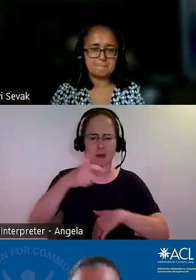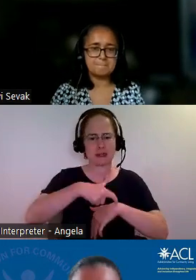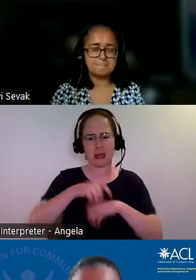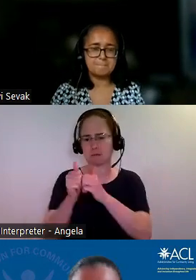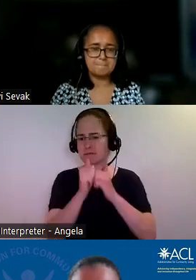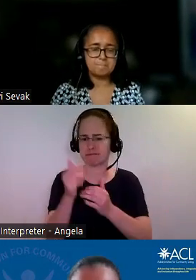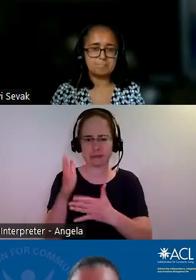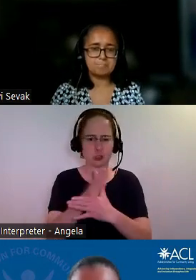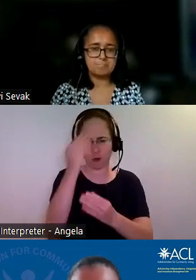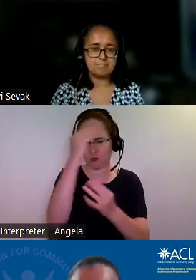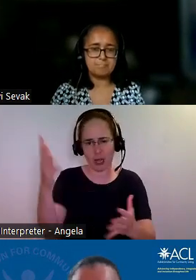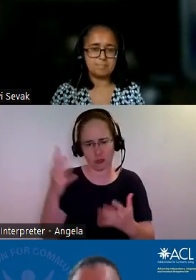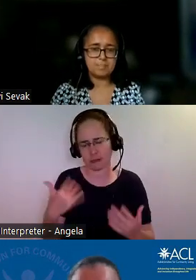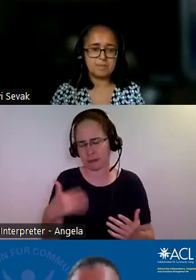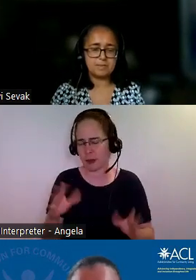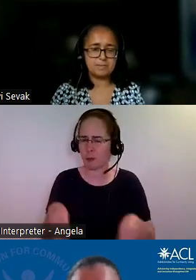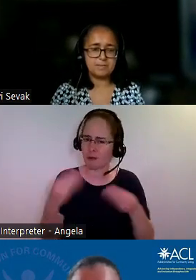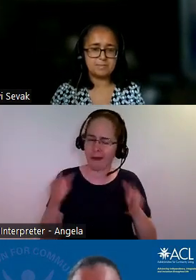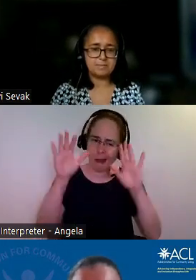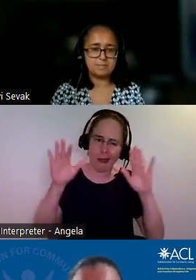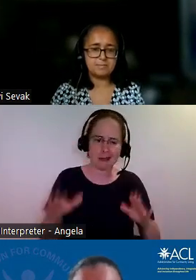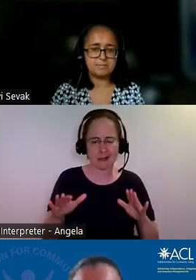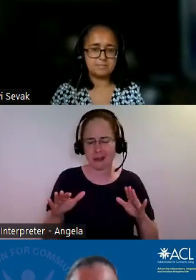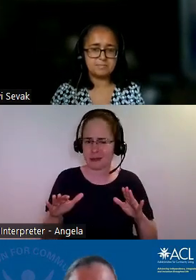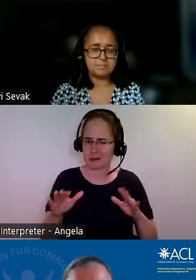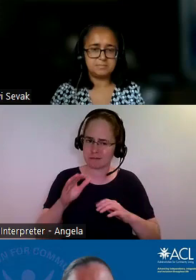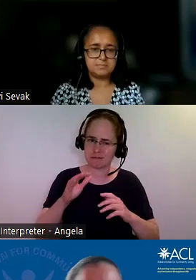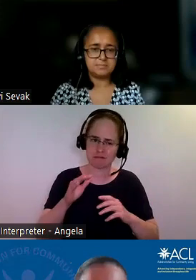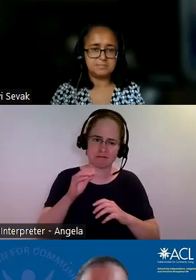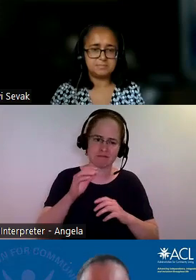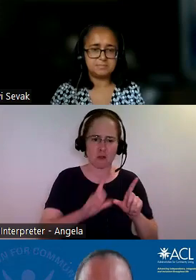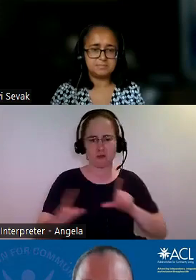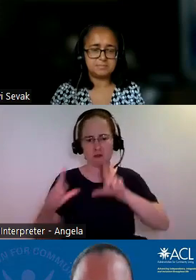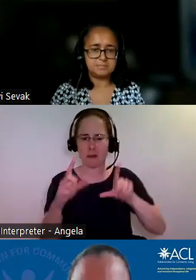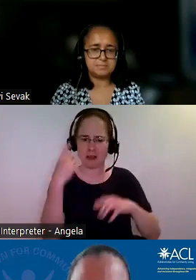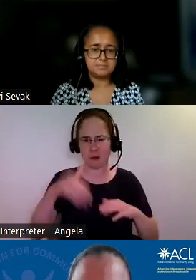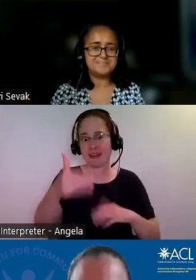with us and providing this excellent framing for this next part of our webinar. Thank you.